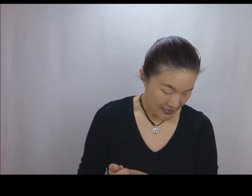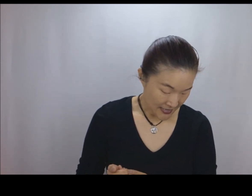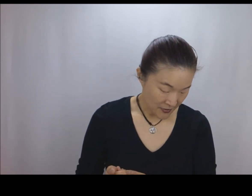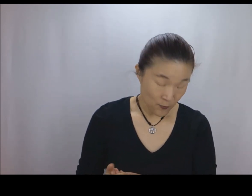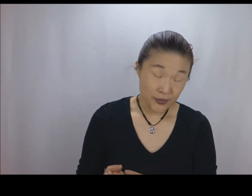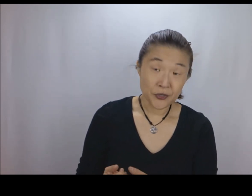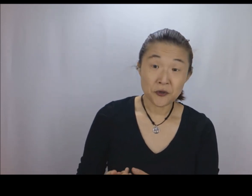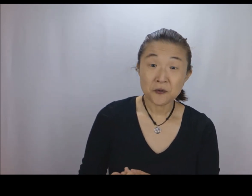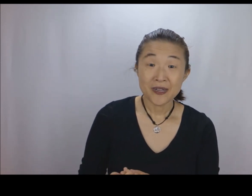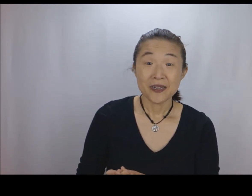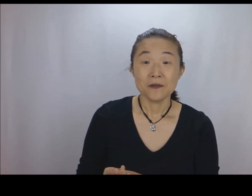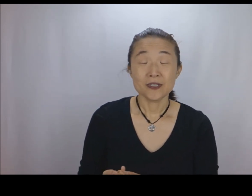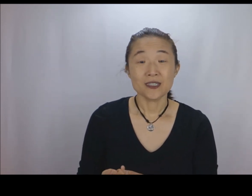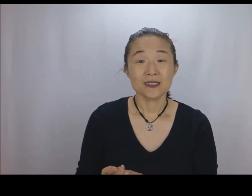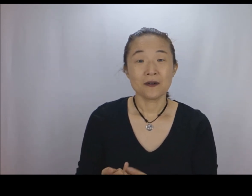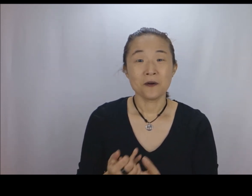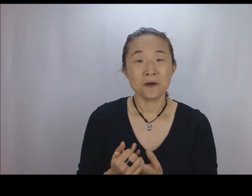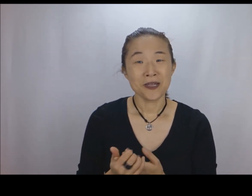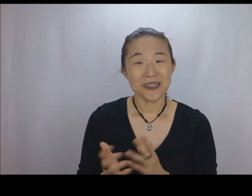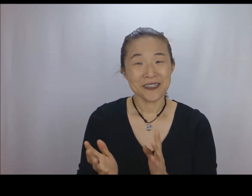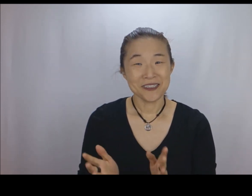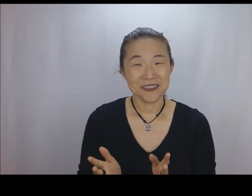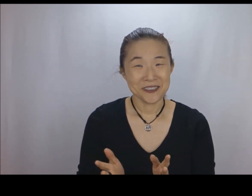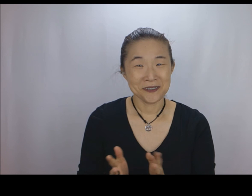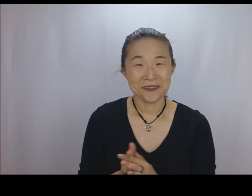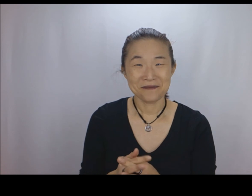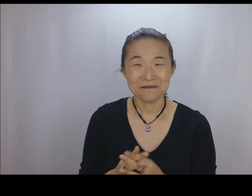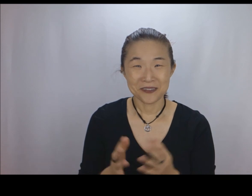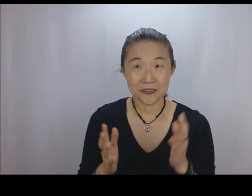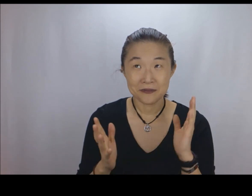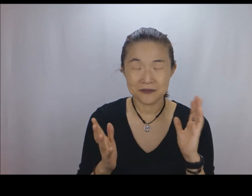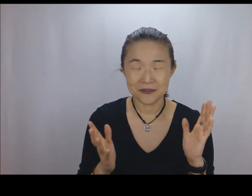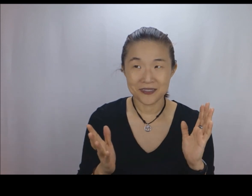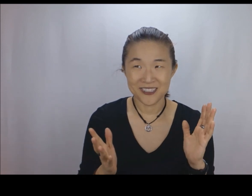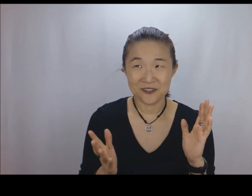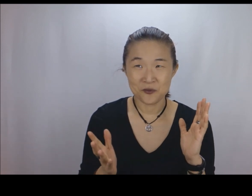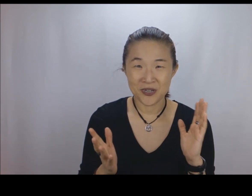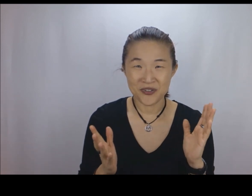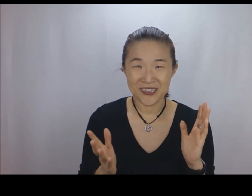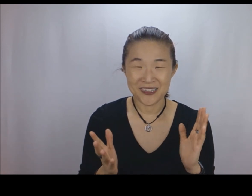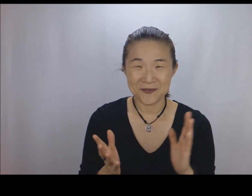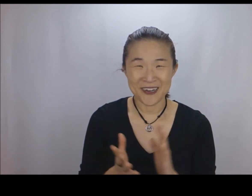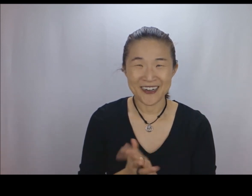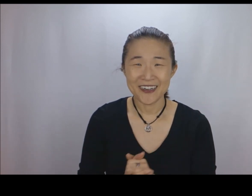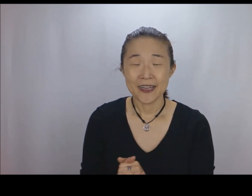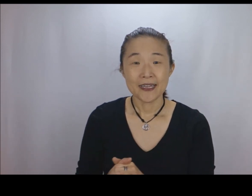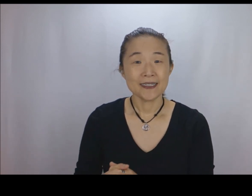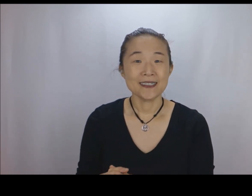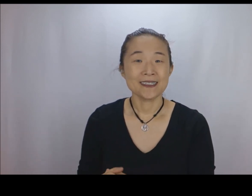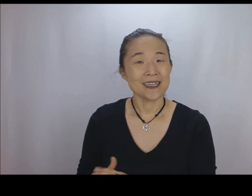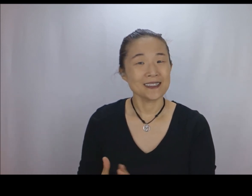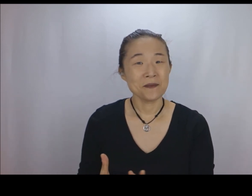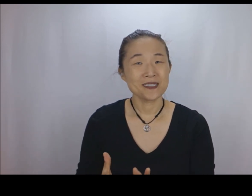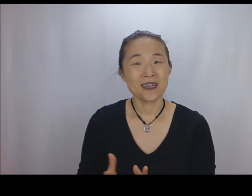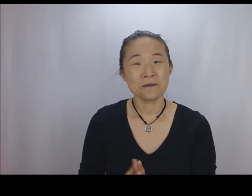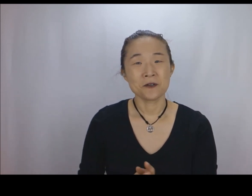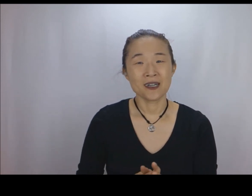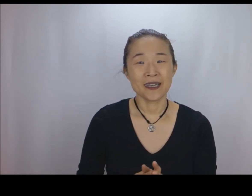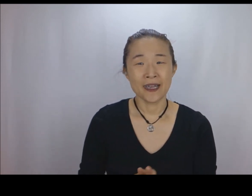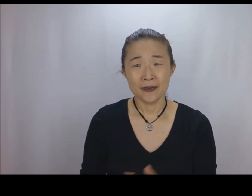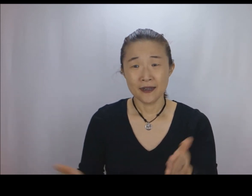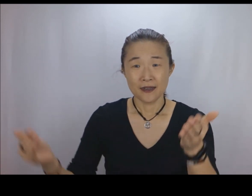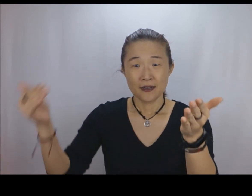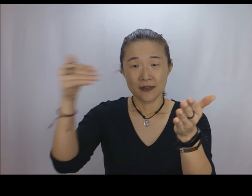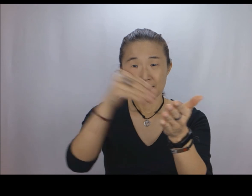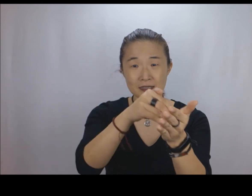and then renew, which is a whole lot easier to to work with in the brain, is the exact same sign for again.